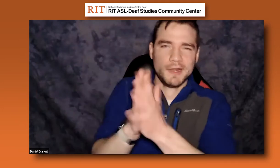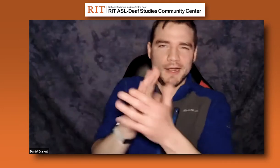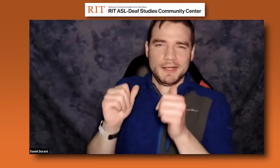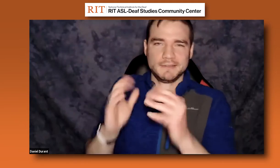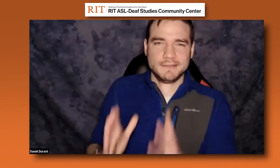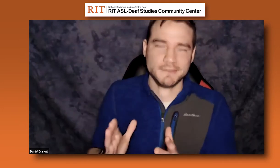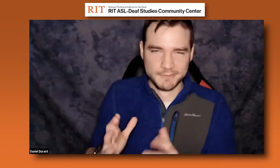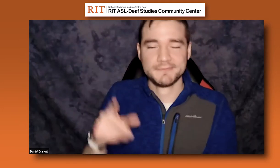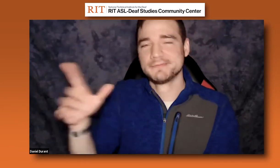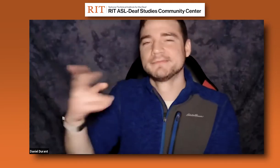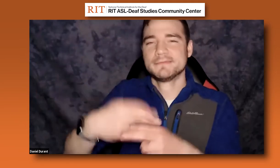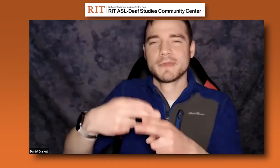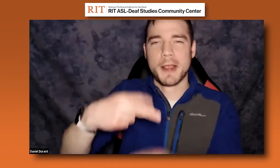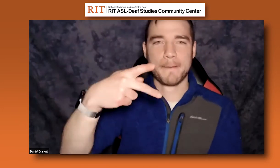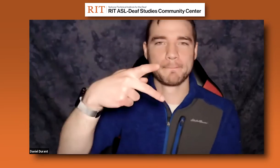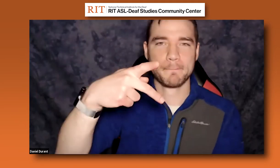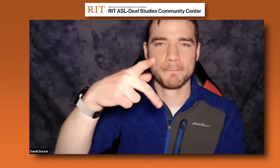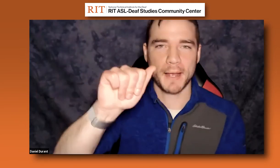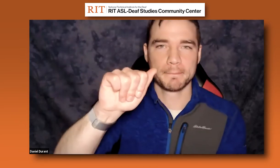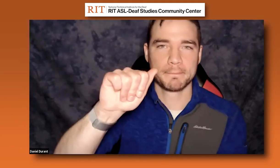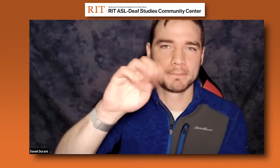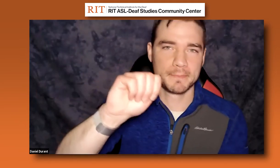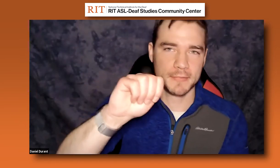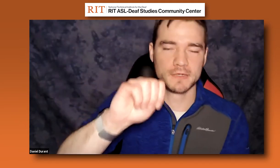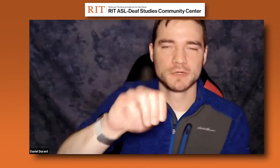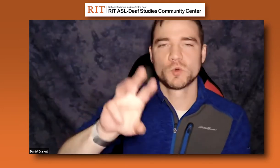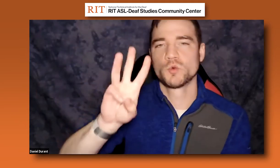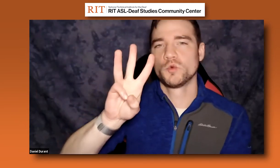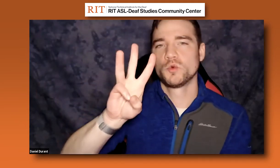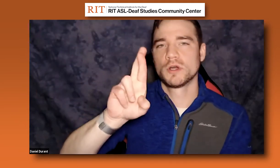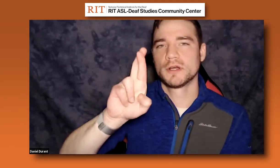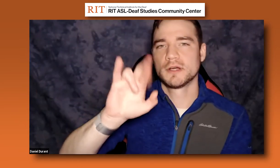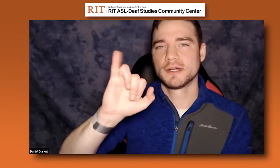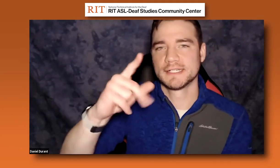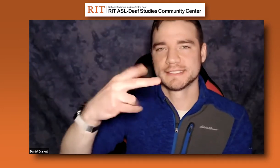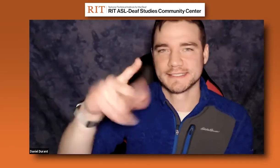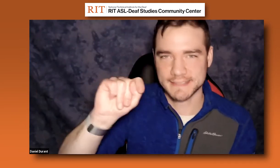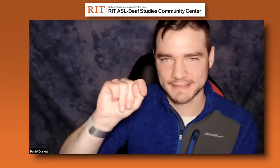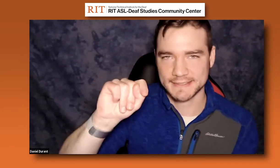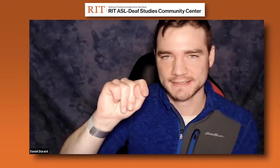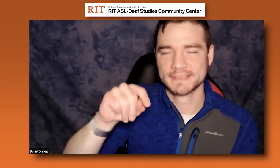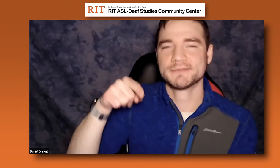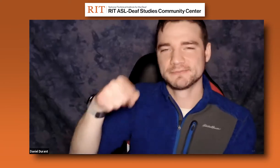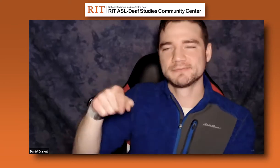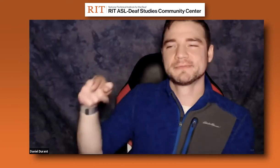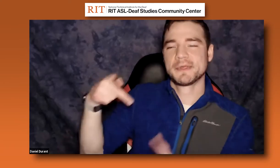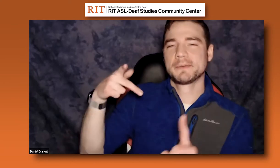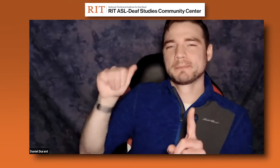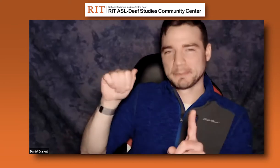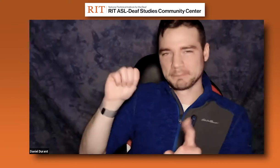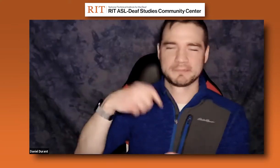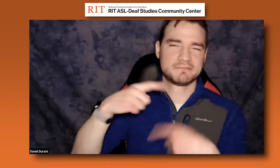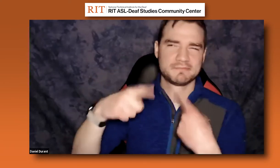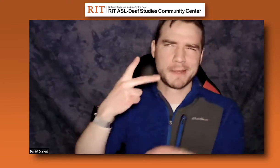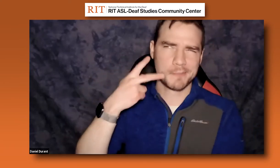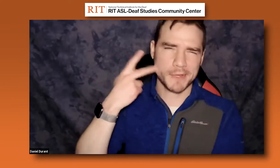I got the dream to be an actor. Her name is Pam Wright.